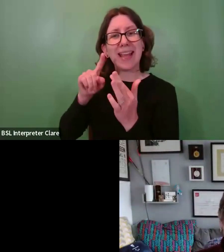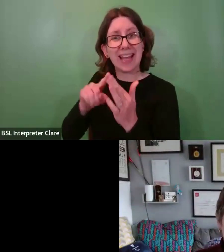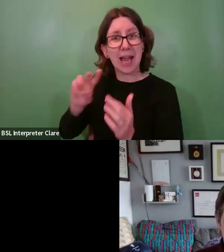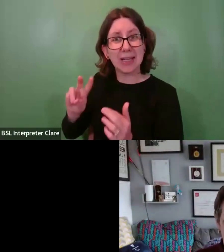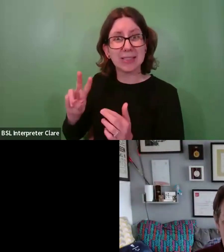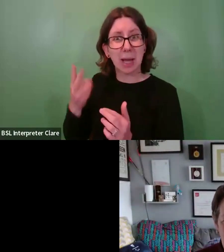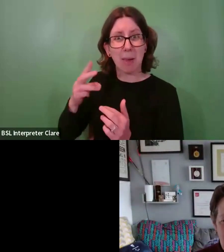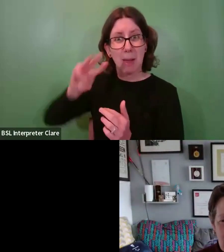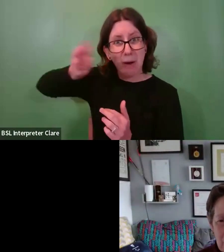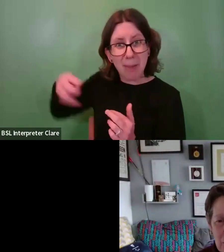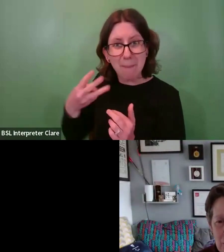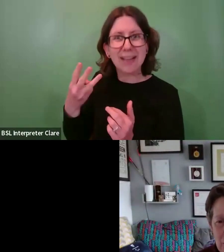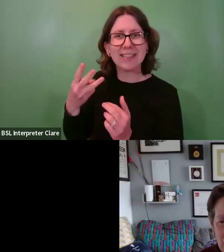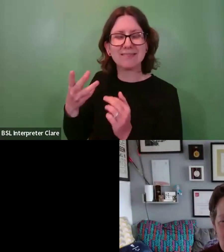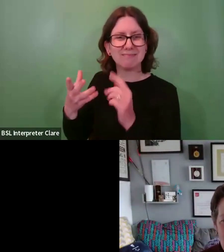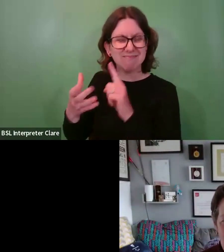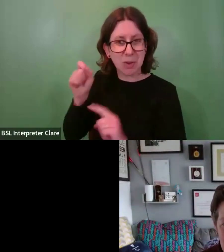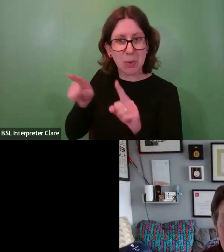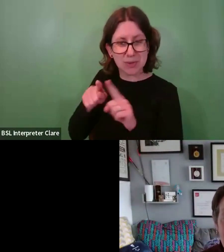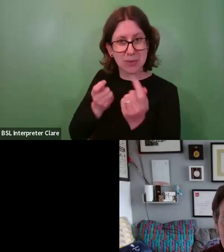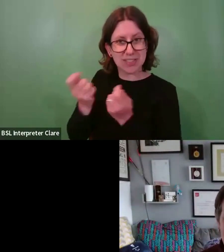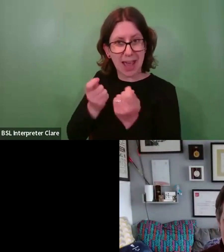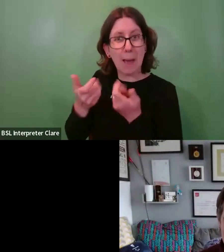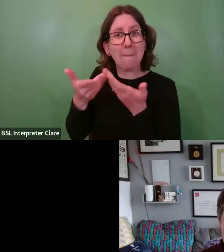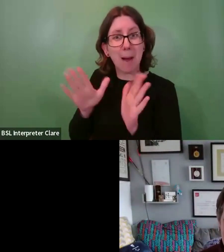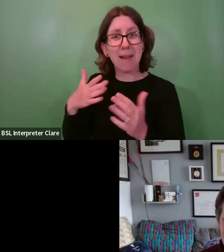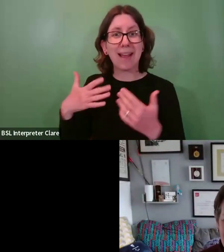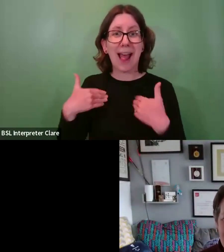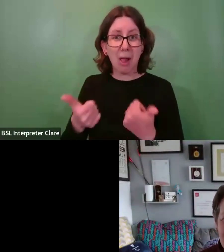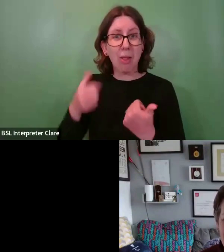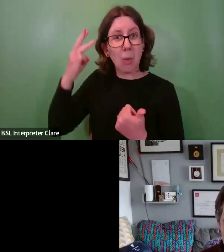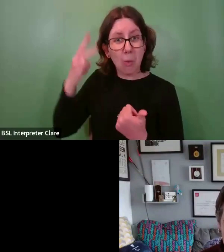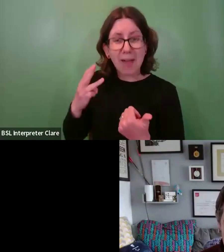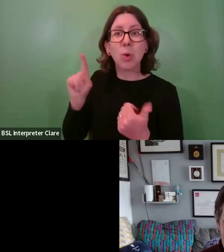also the chair of Public Health Wales, I believe, and also a board member for the Charity Commission.